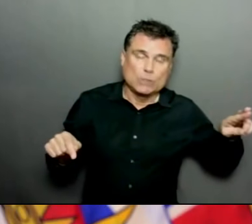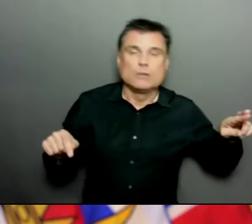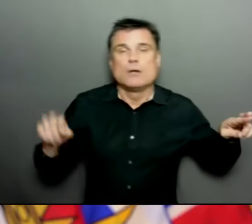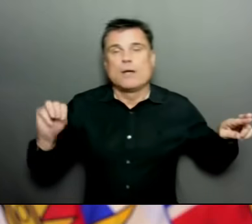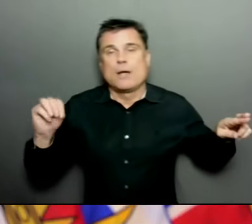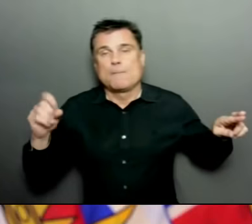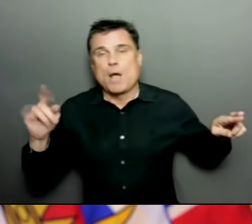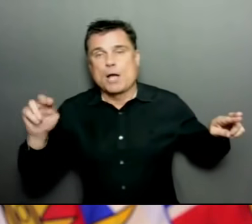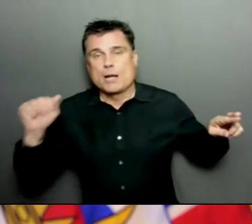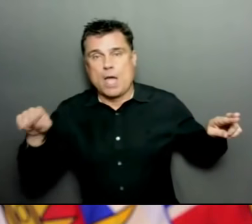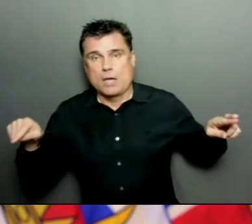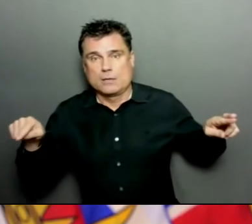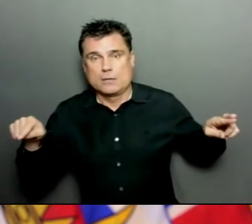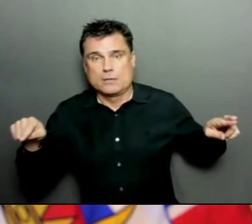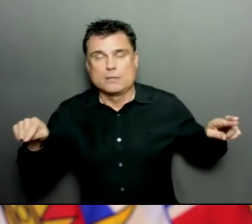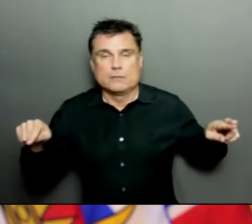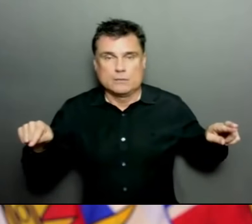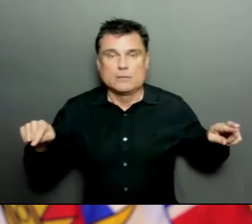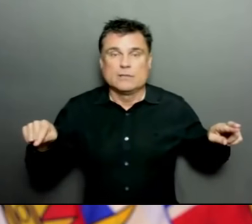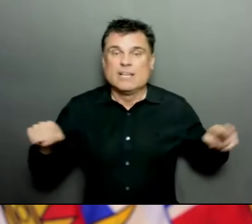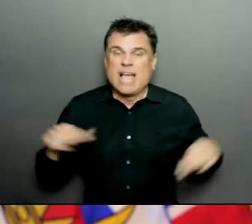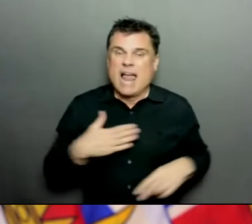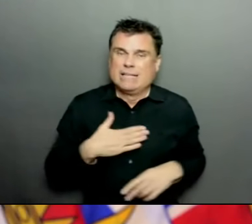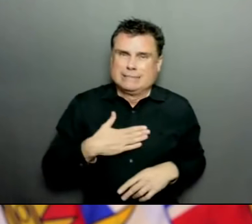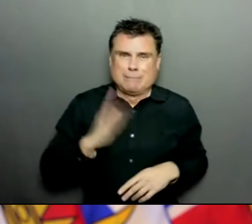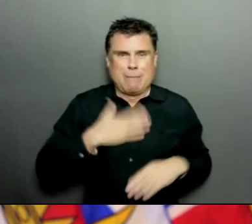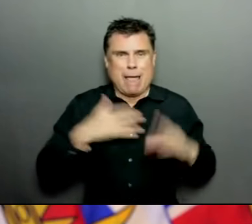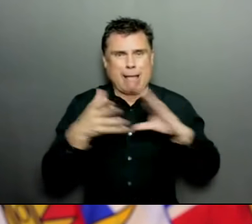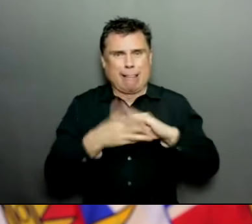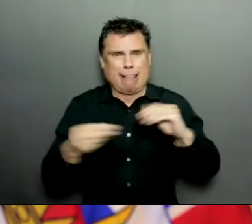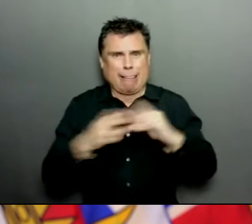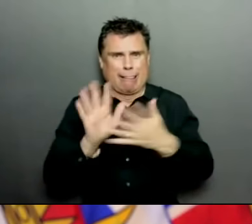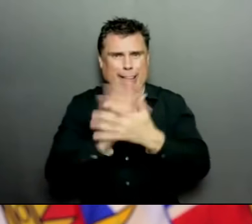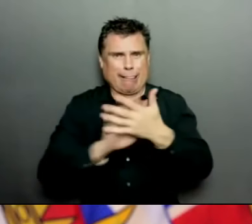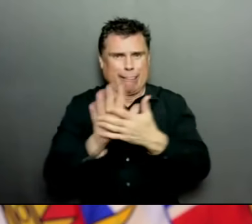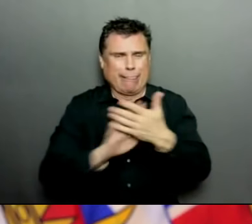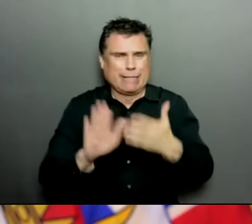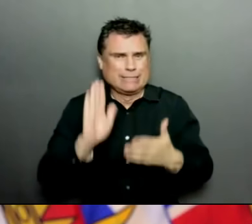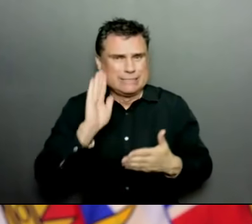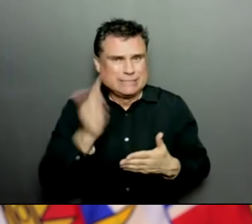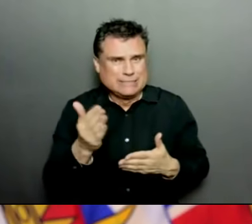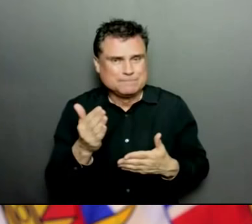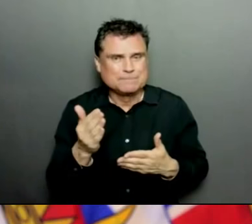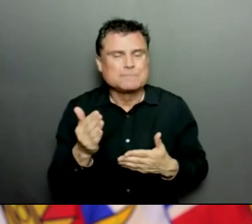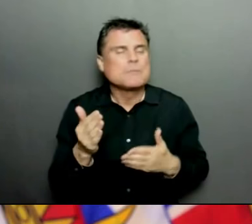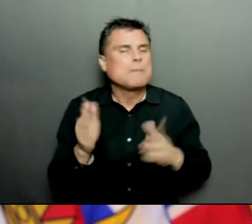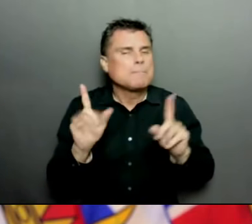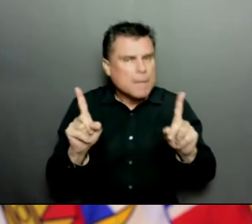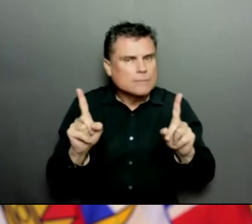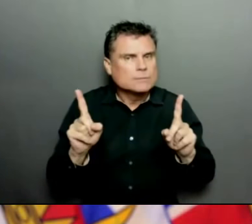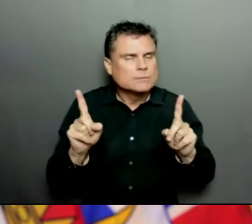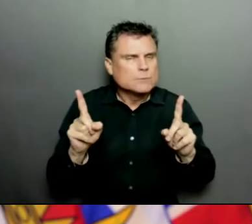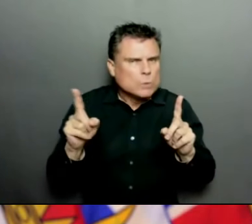of the vaccine and confirmation of how many doses we are going to receive when we are waiting on the notification from Pfizer